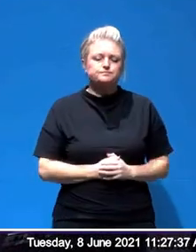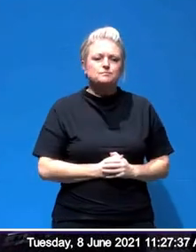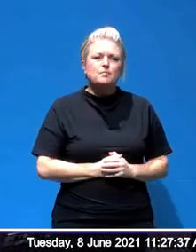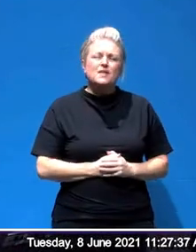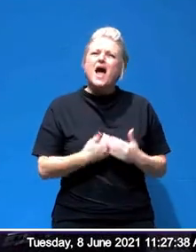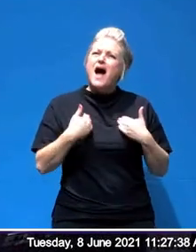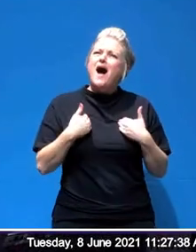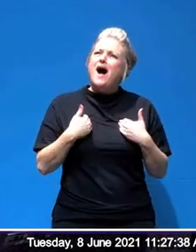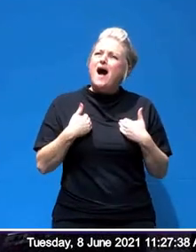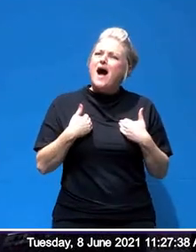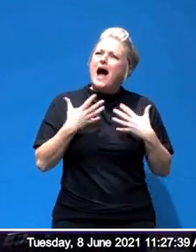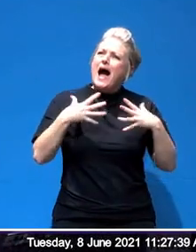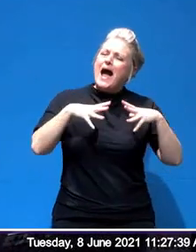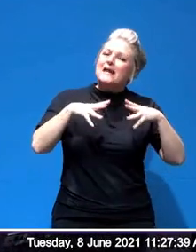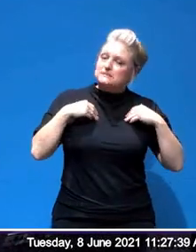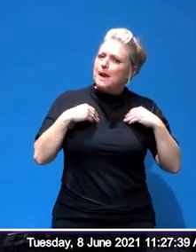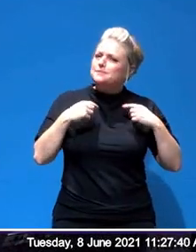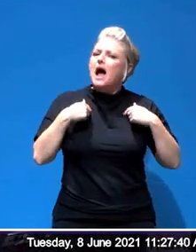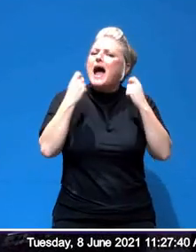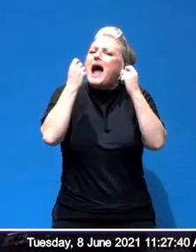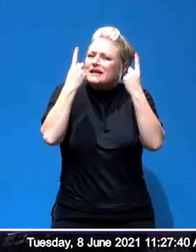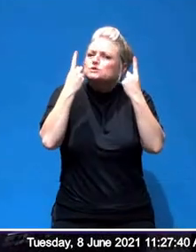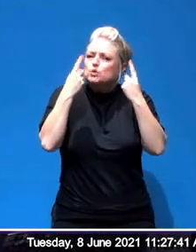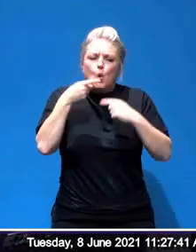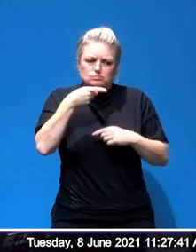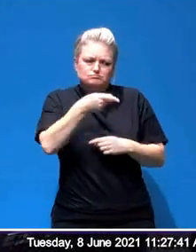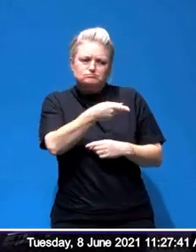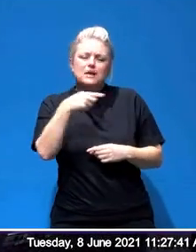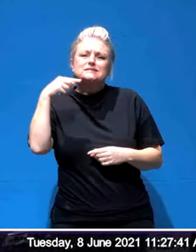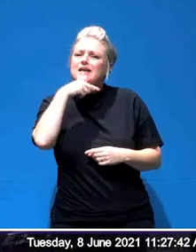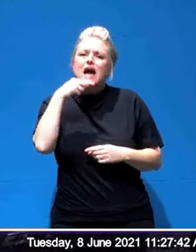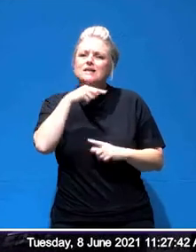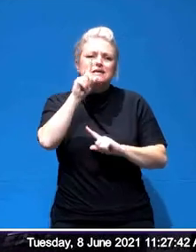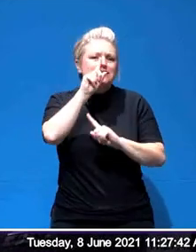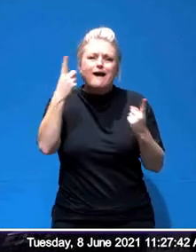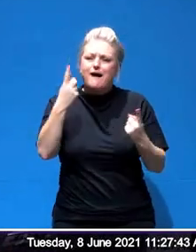I knew that Daniel would be unable to give evidence, but --- and I think